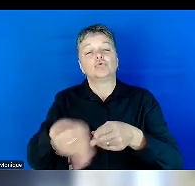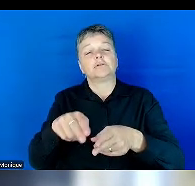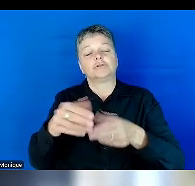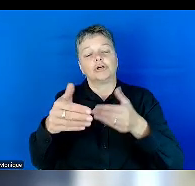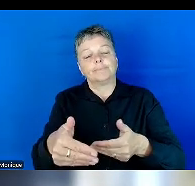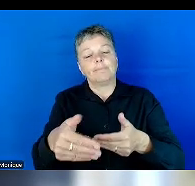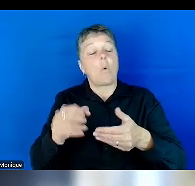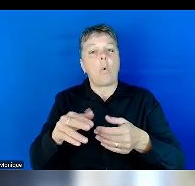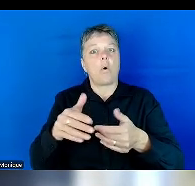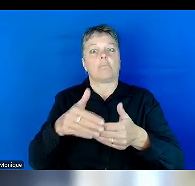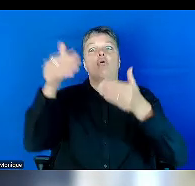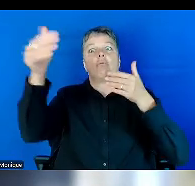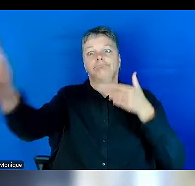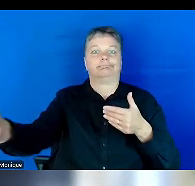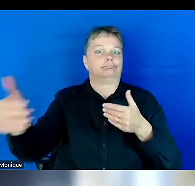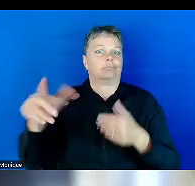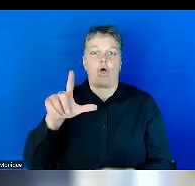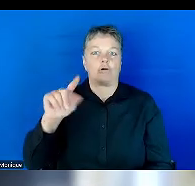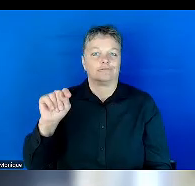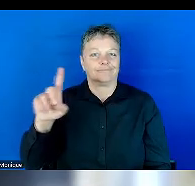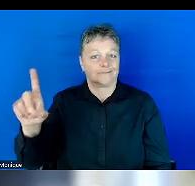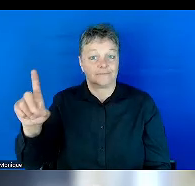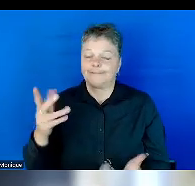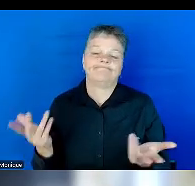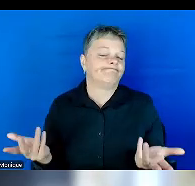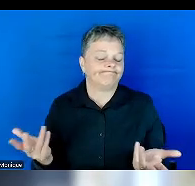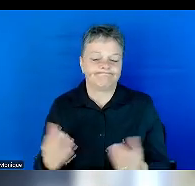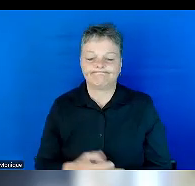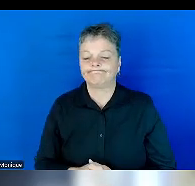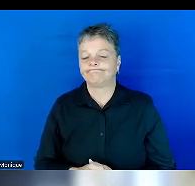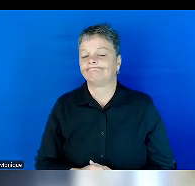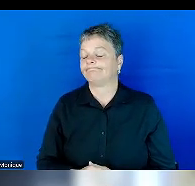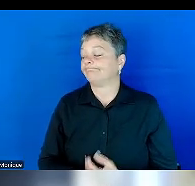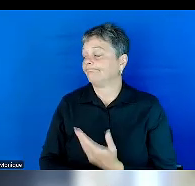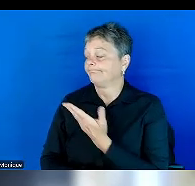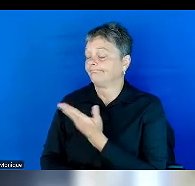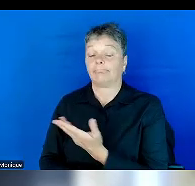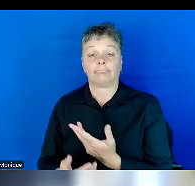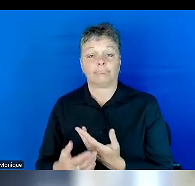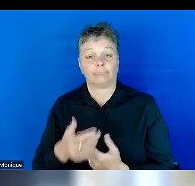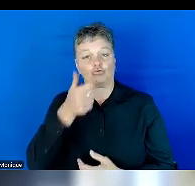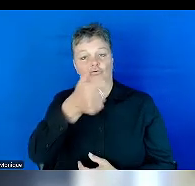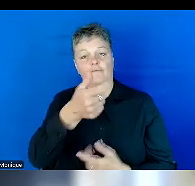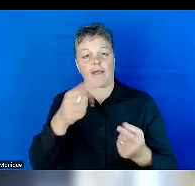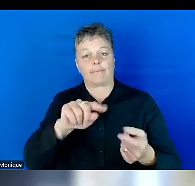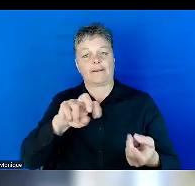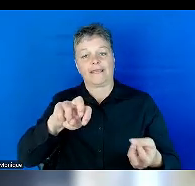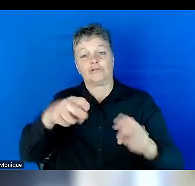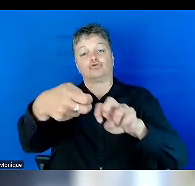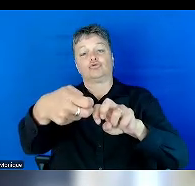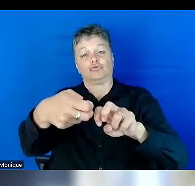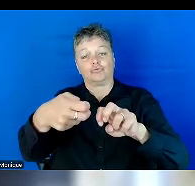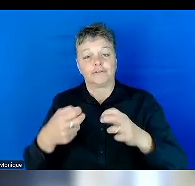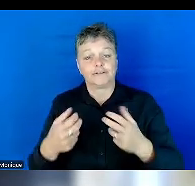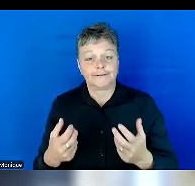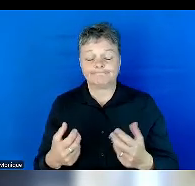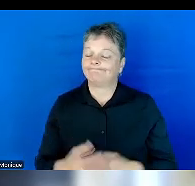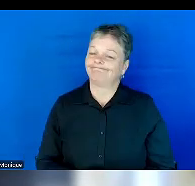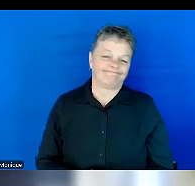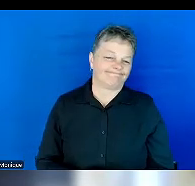personal injury cases. Uh unfortunately we don't do personal injury. uh we also don't uh practice